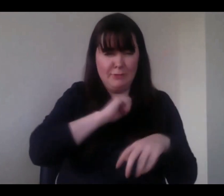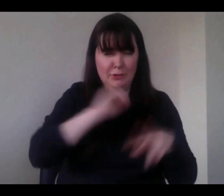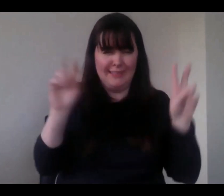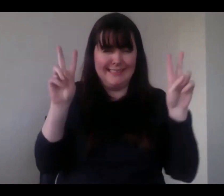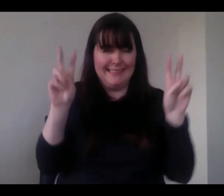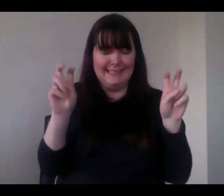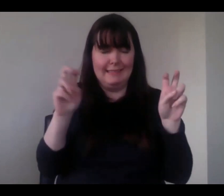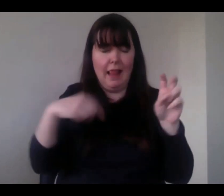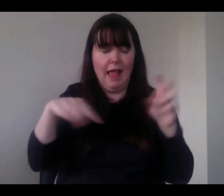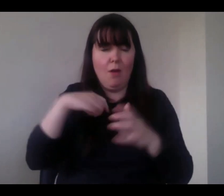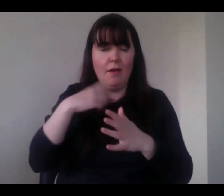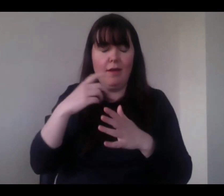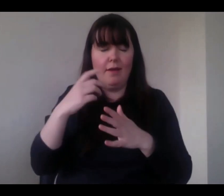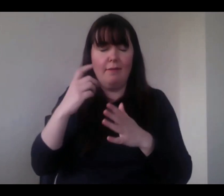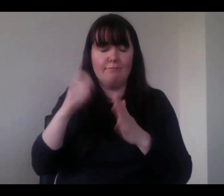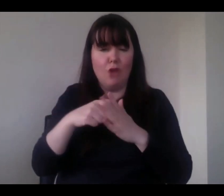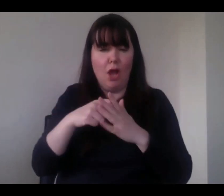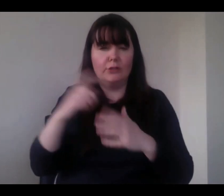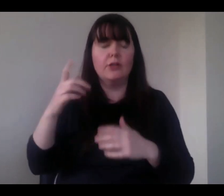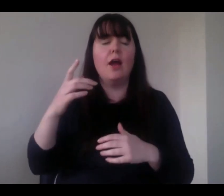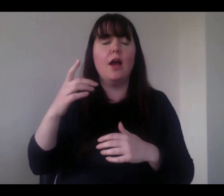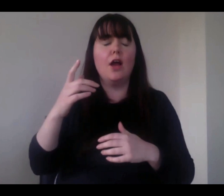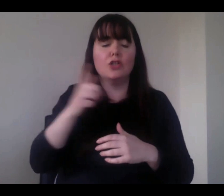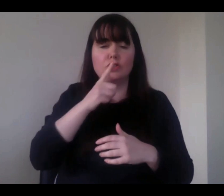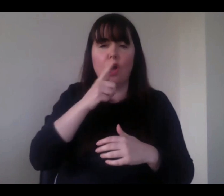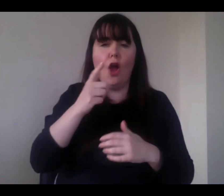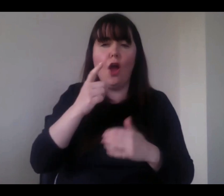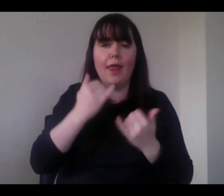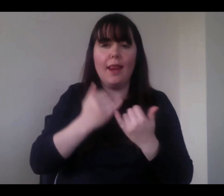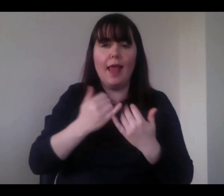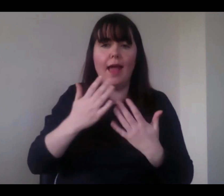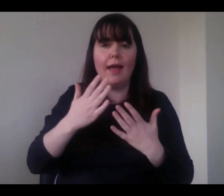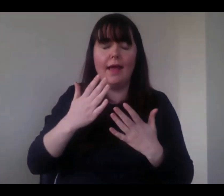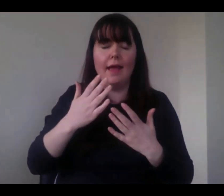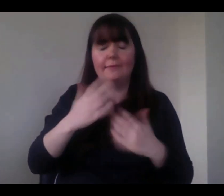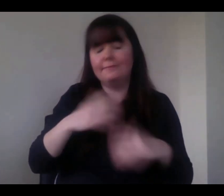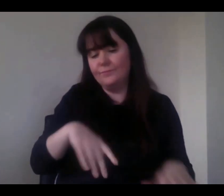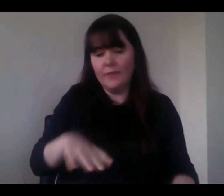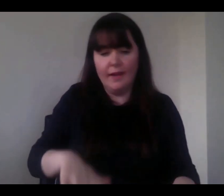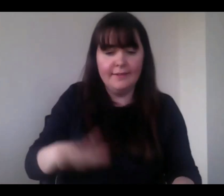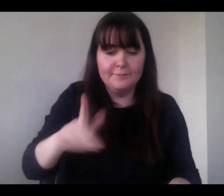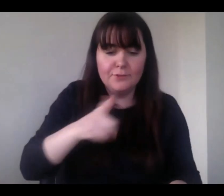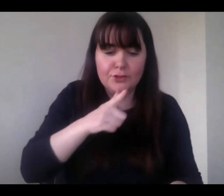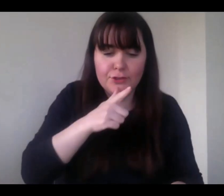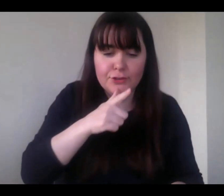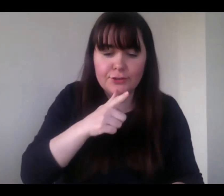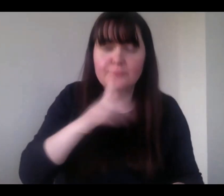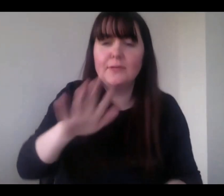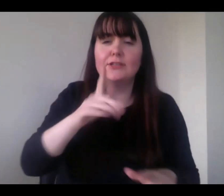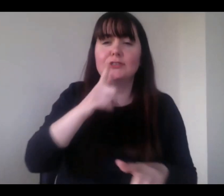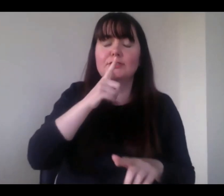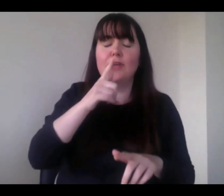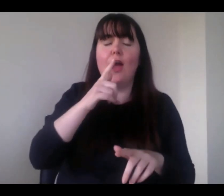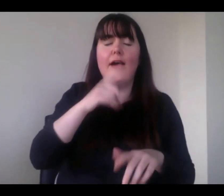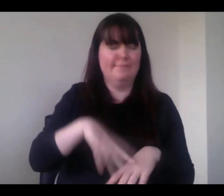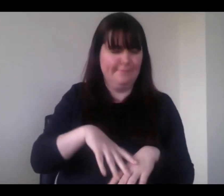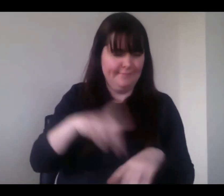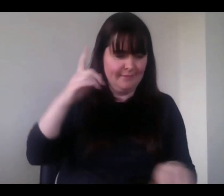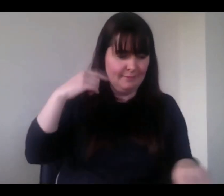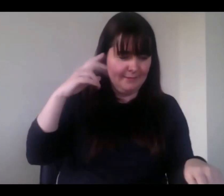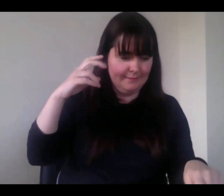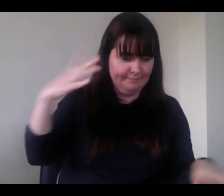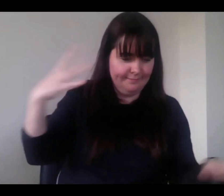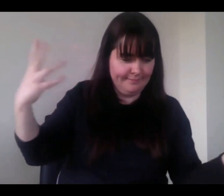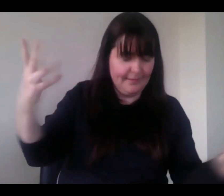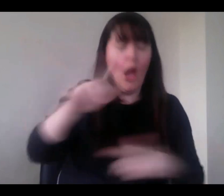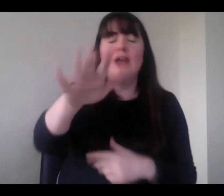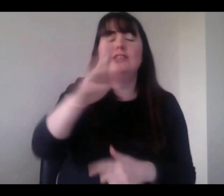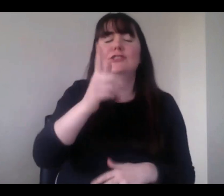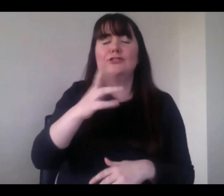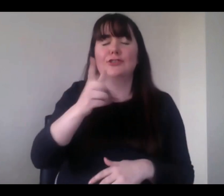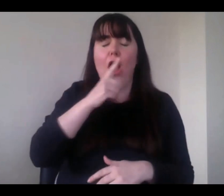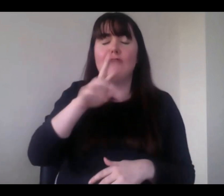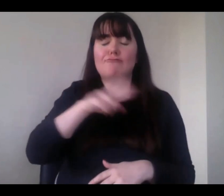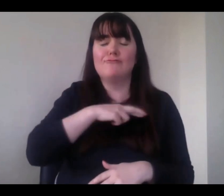And you might wonder why we called it, 'Talk Real Fine, Just Like a Lady. So